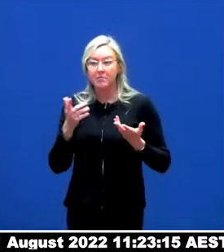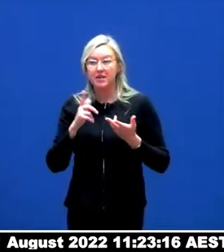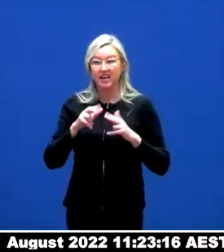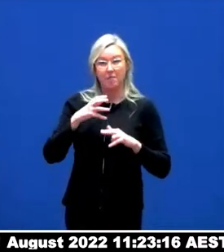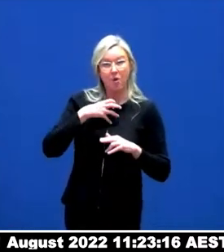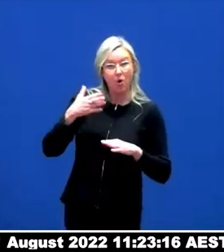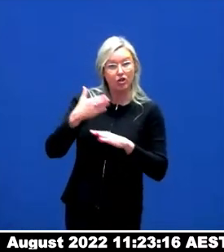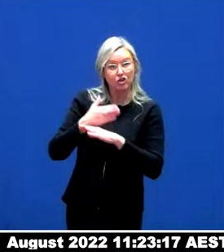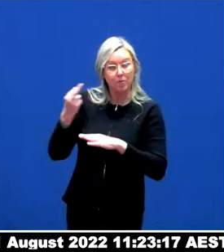for disabled people, maybe.